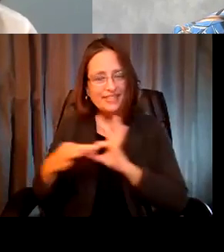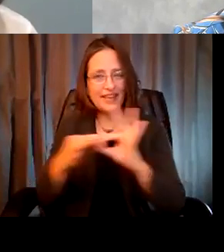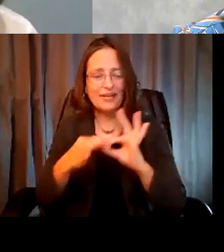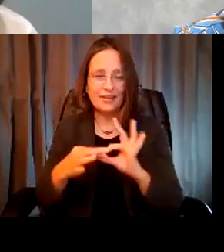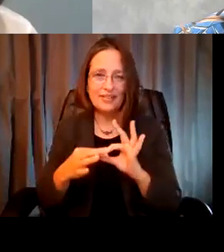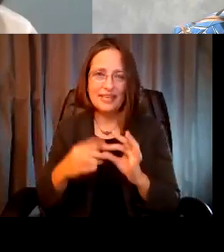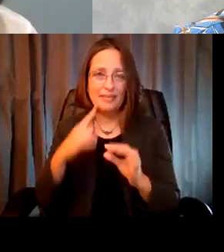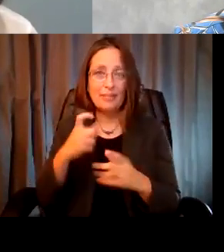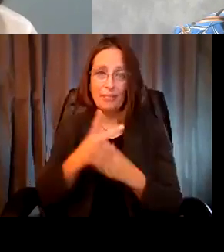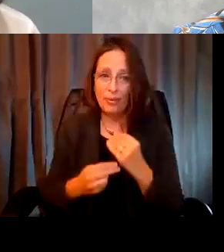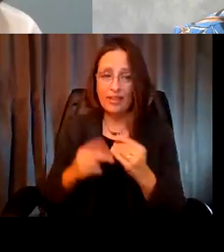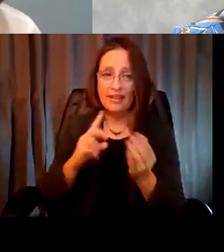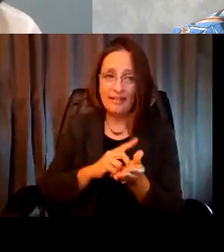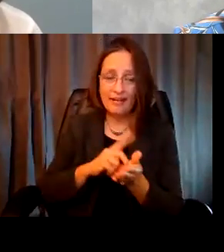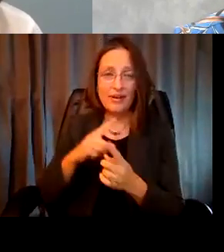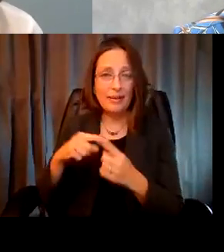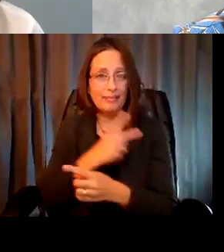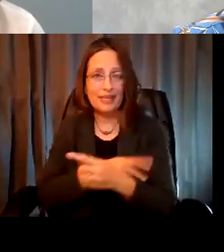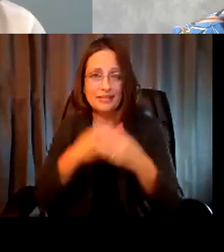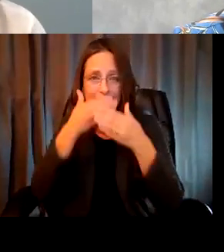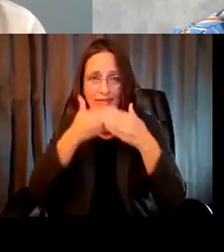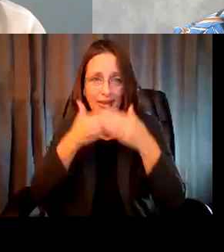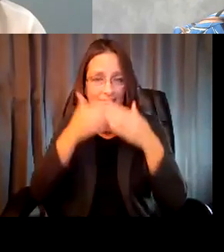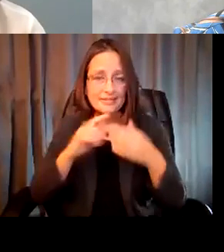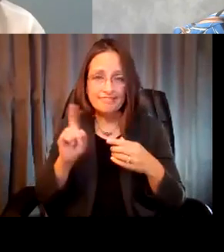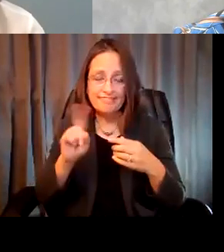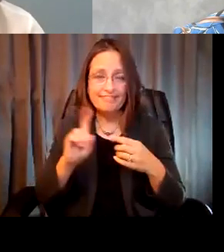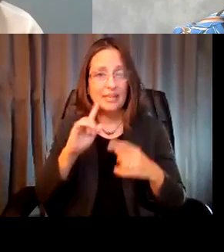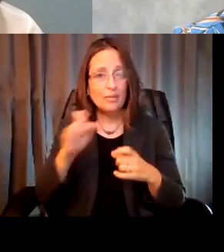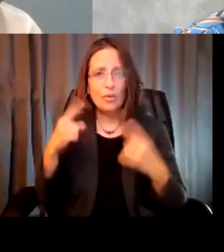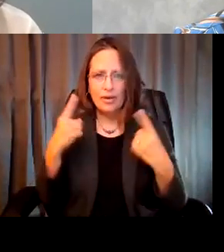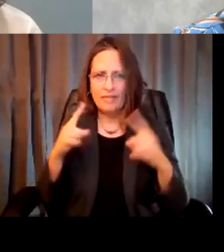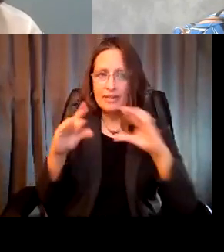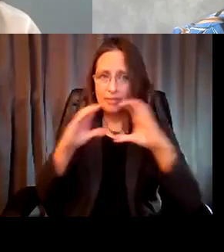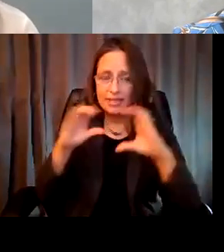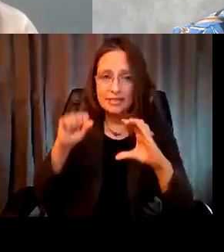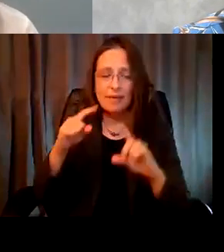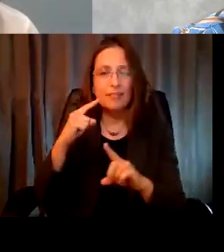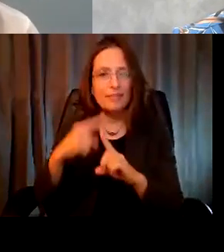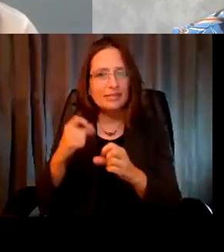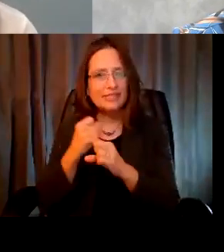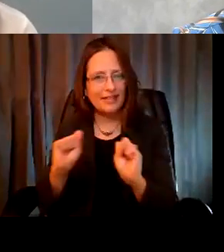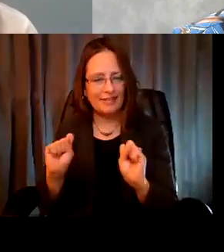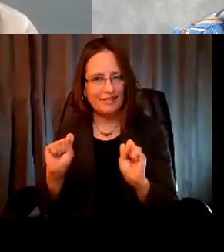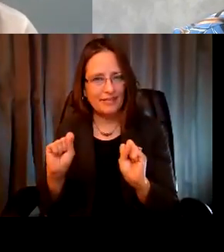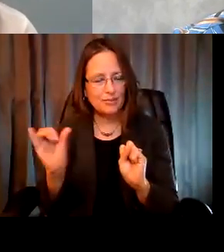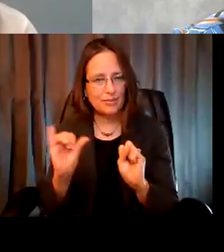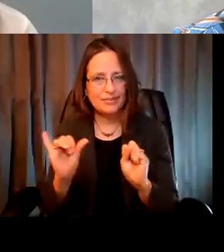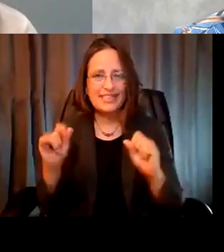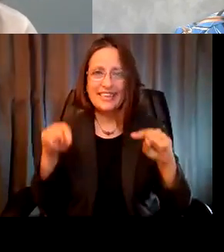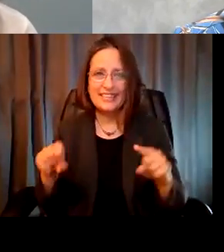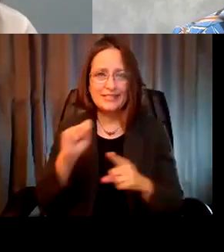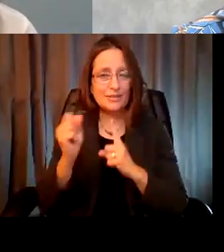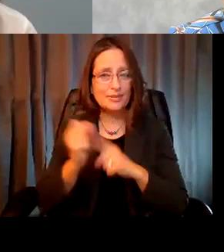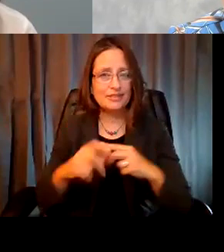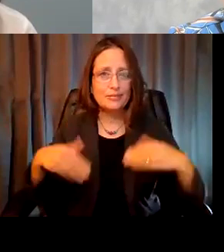on security for your protected health information. Those that allow recording, keeping a document,